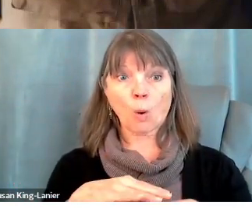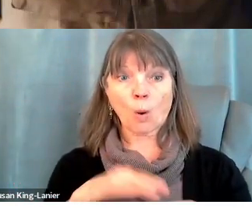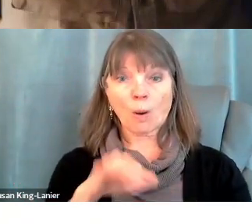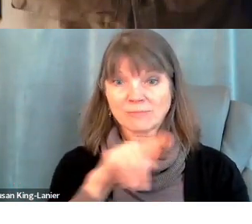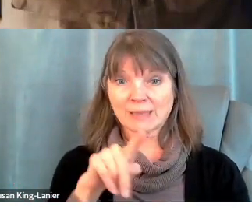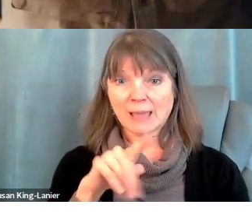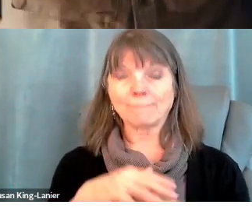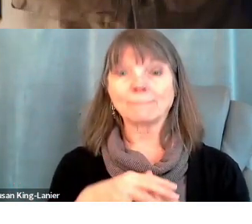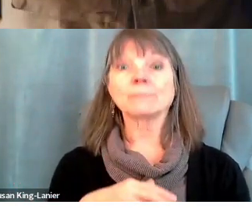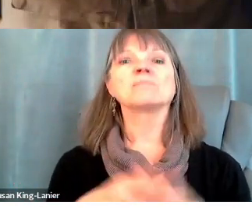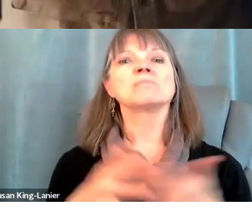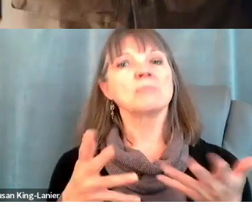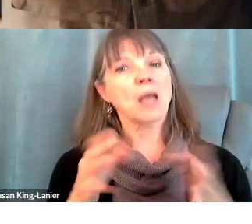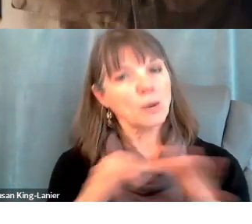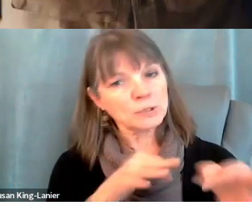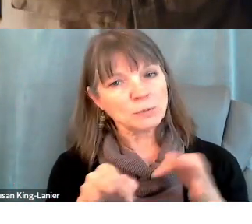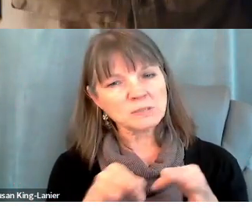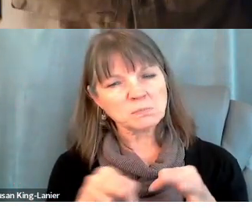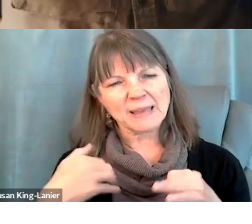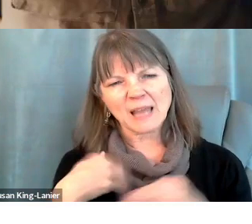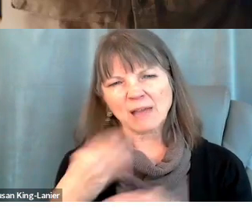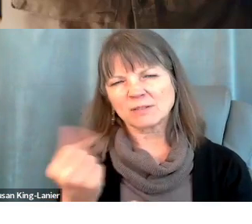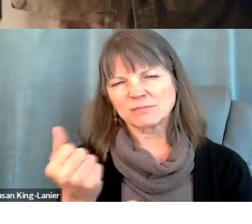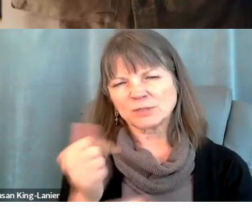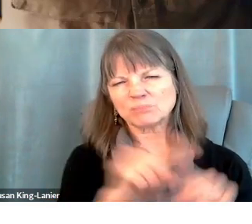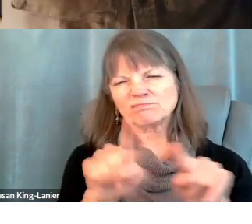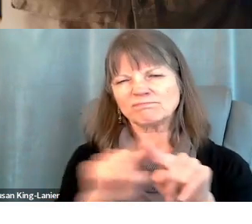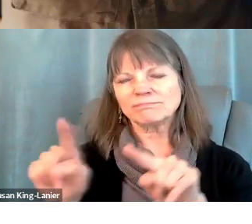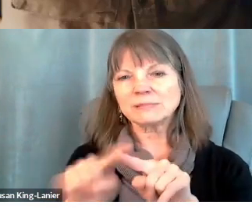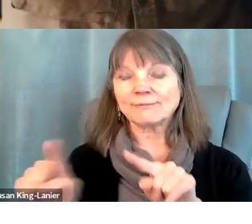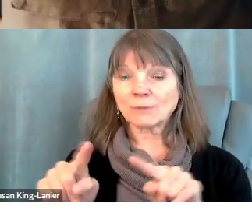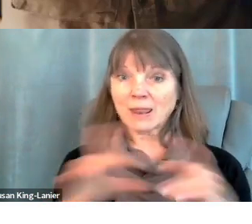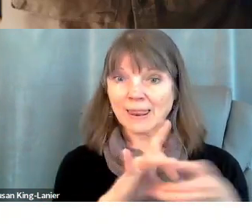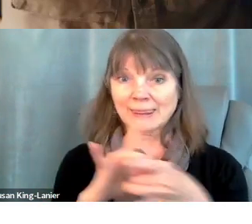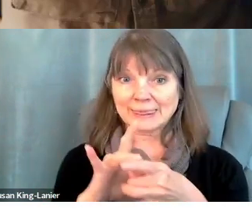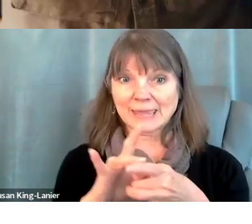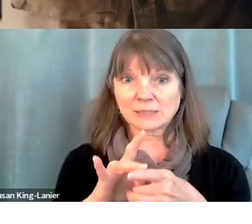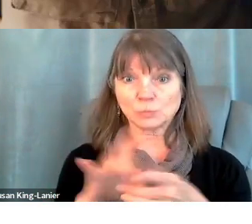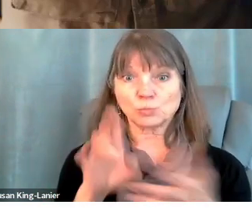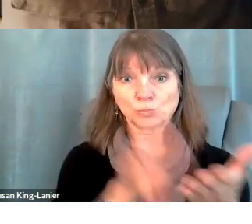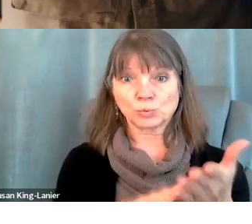So I wanted to explain that we do have a few different links to sign up.